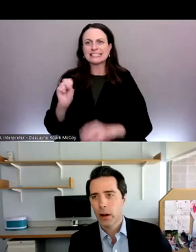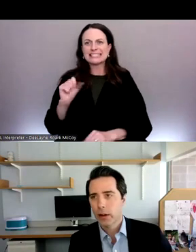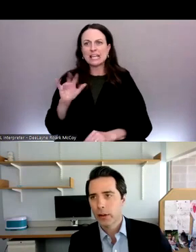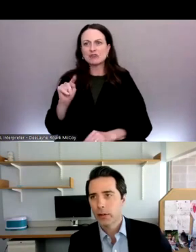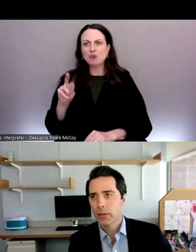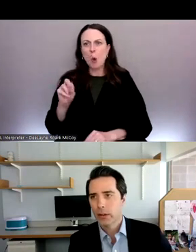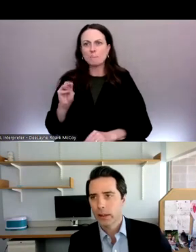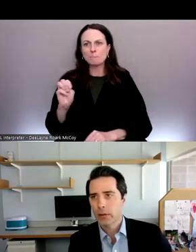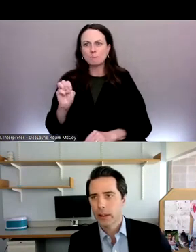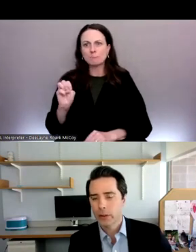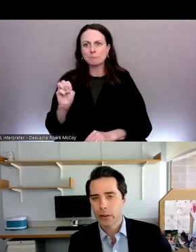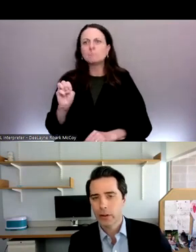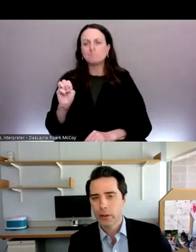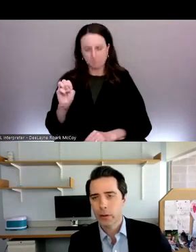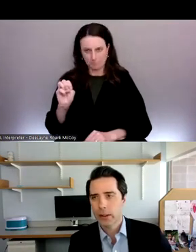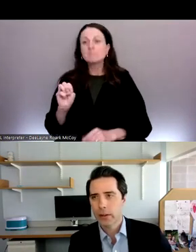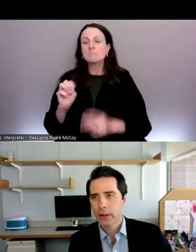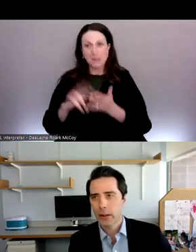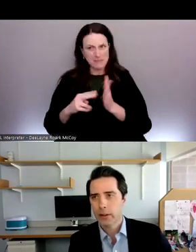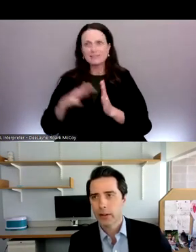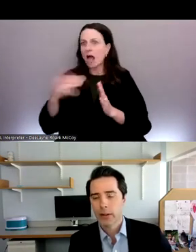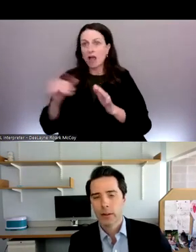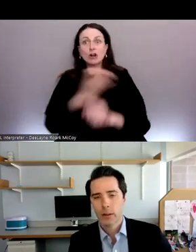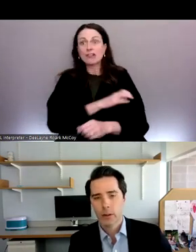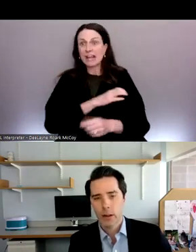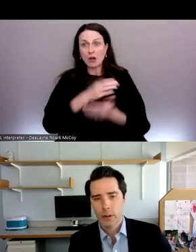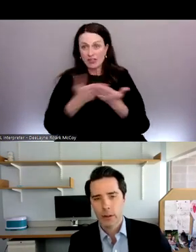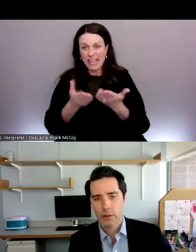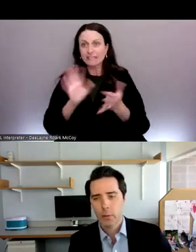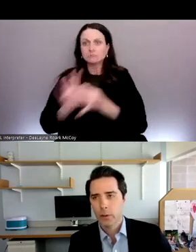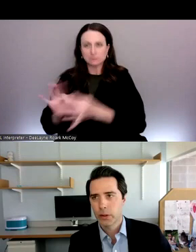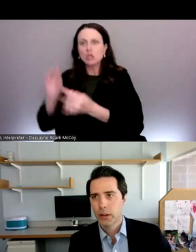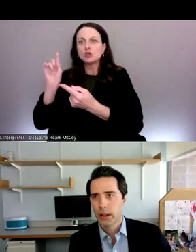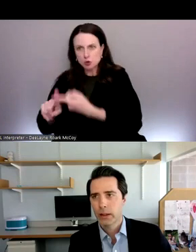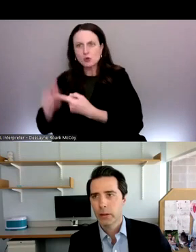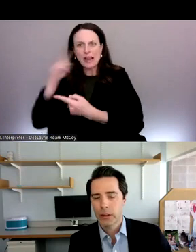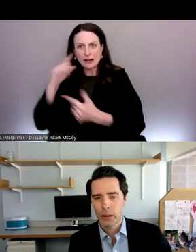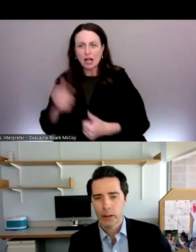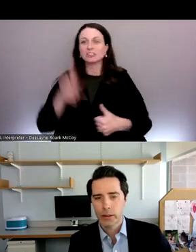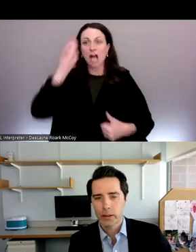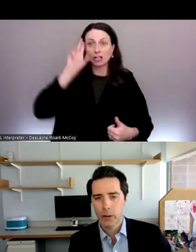other clinical features associated with the hearing loss so there's Usher